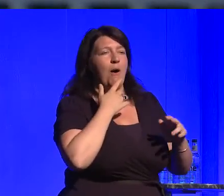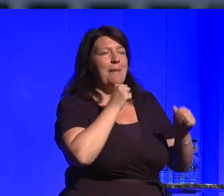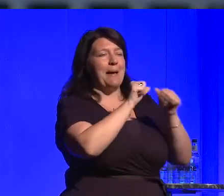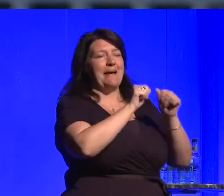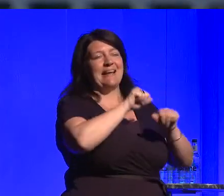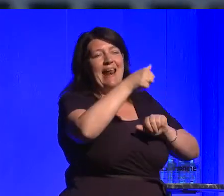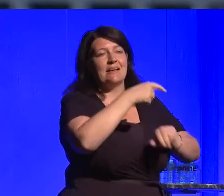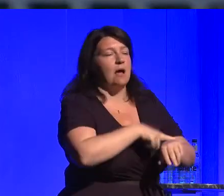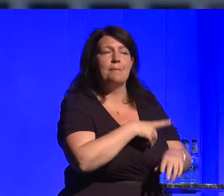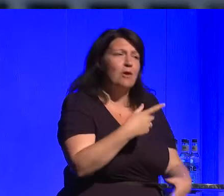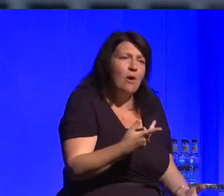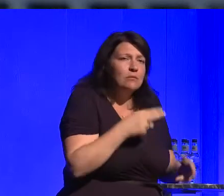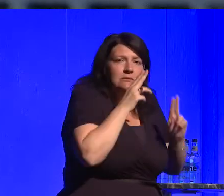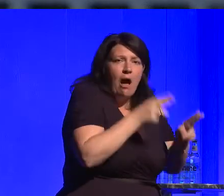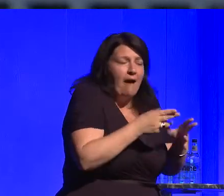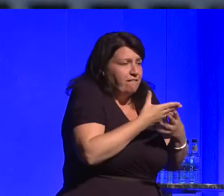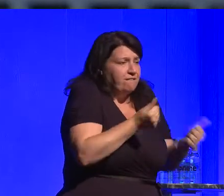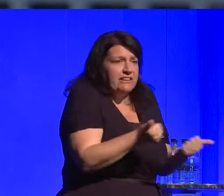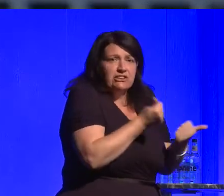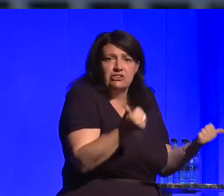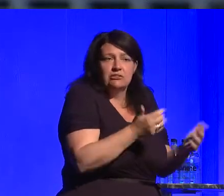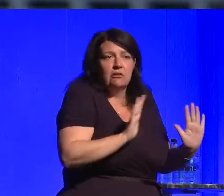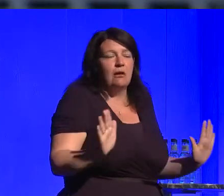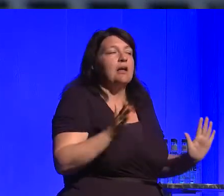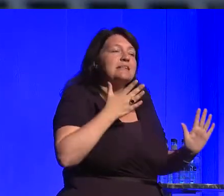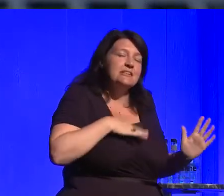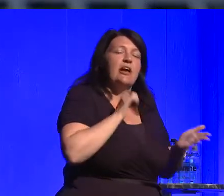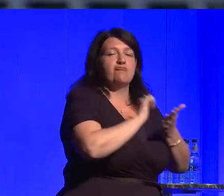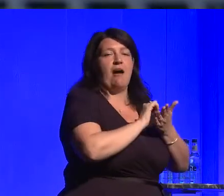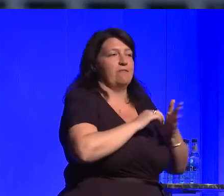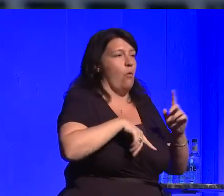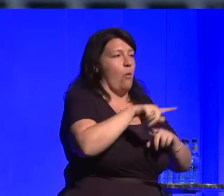There is only one chance to get it right, and if we can do that for every patient every